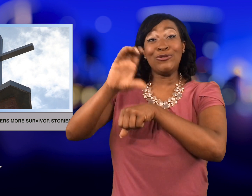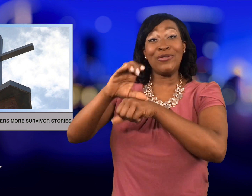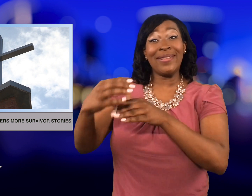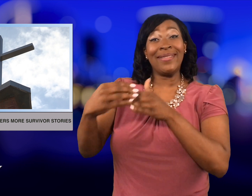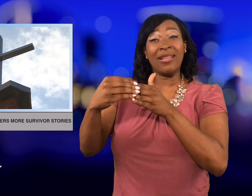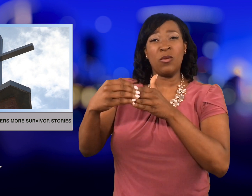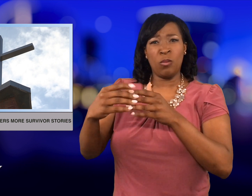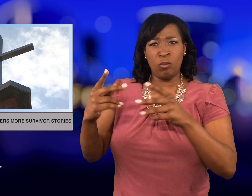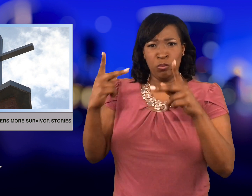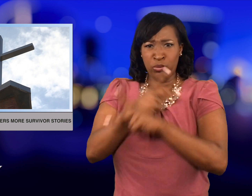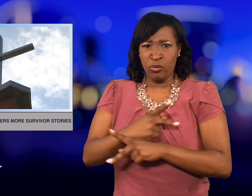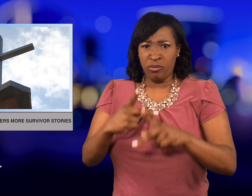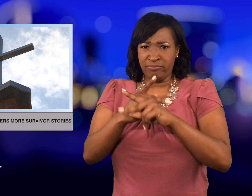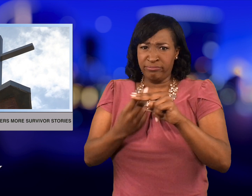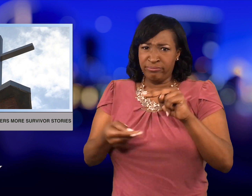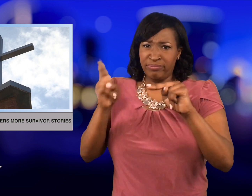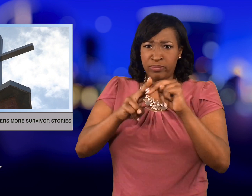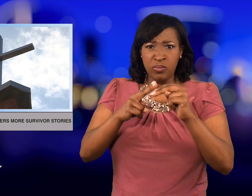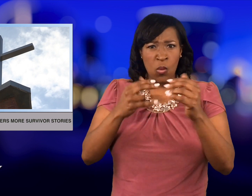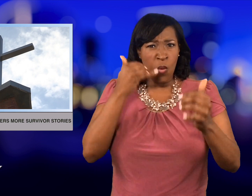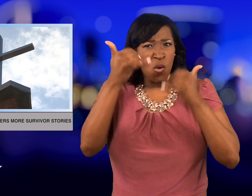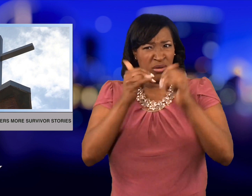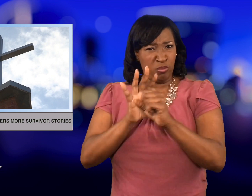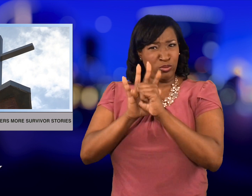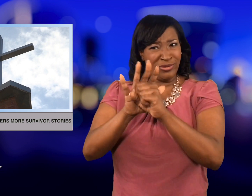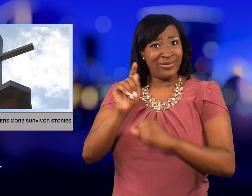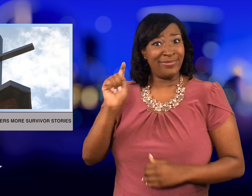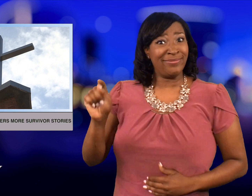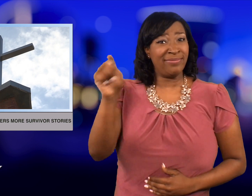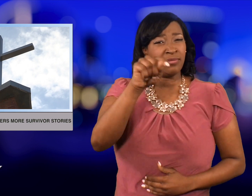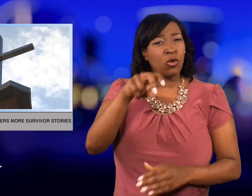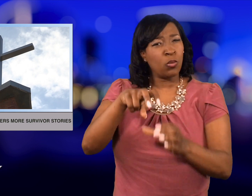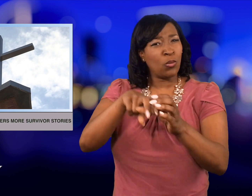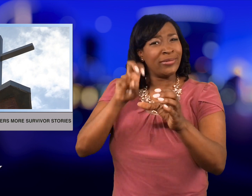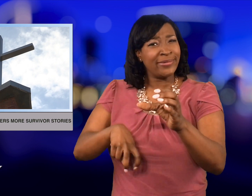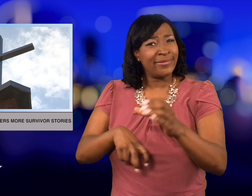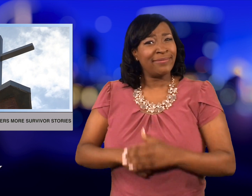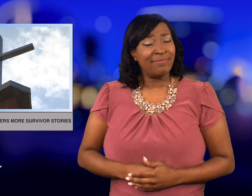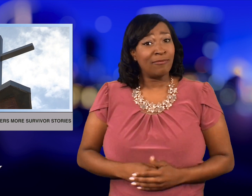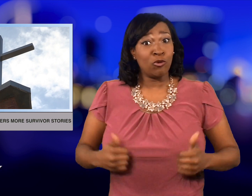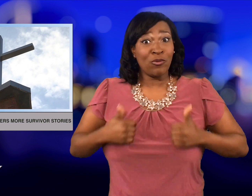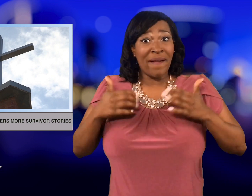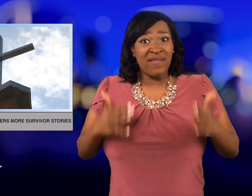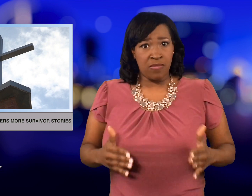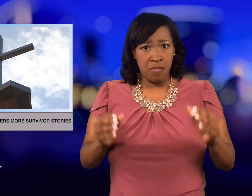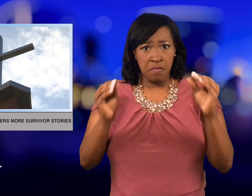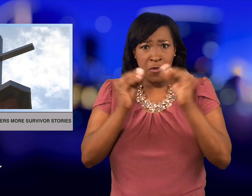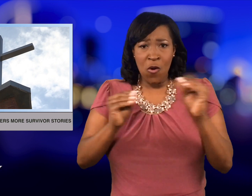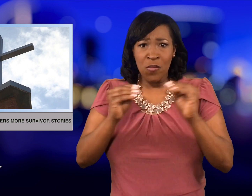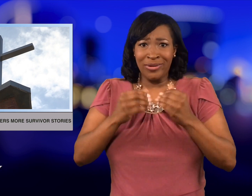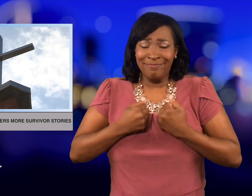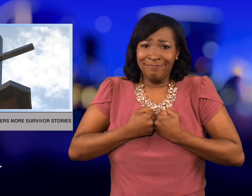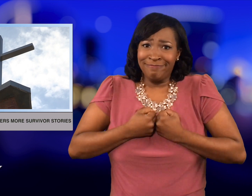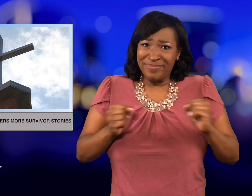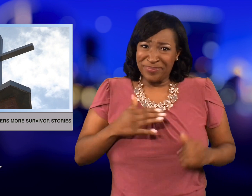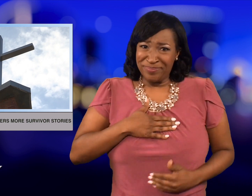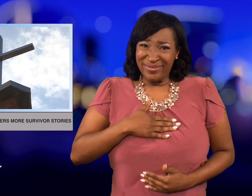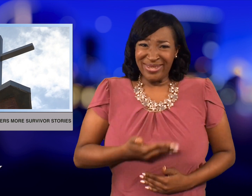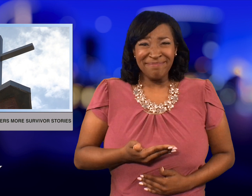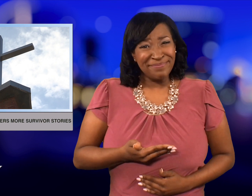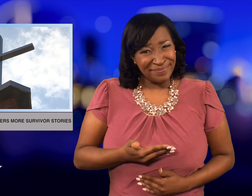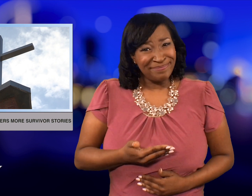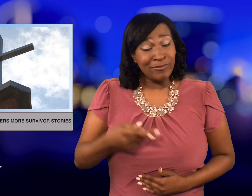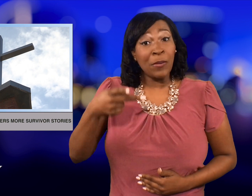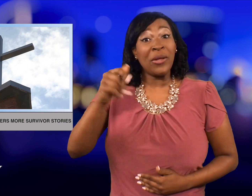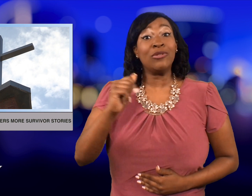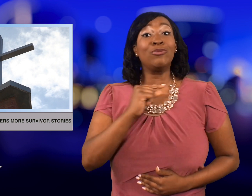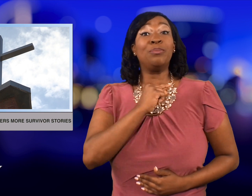Calls for resignations of local church leadership are mounting as more survivors of alleged